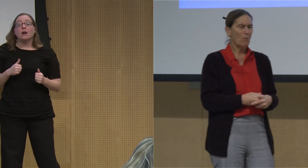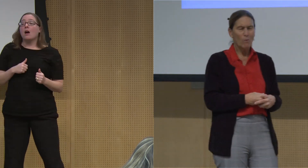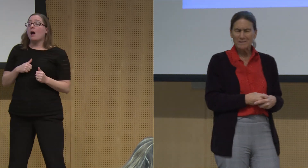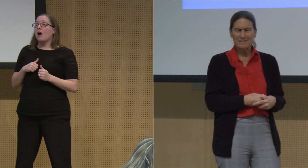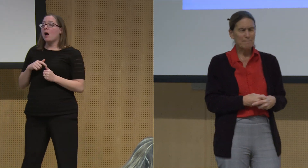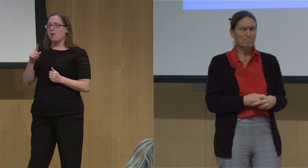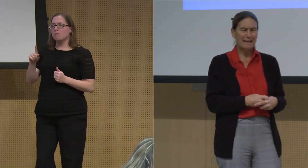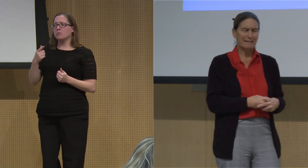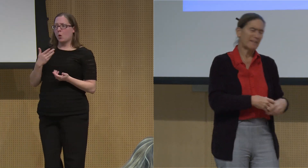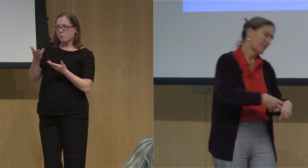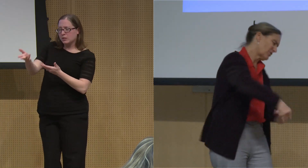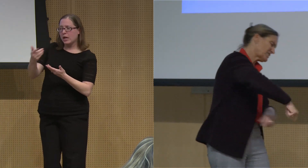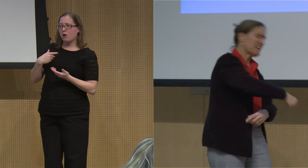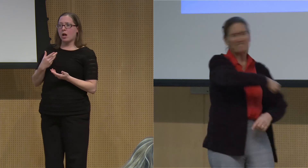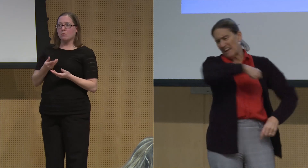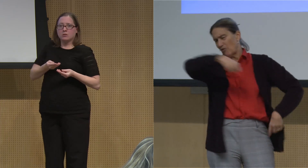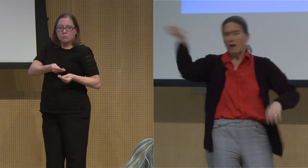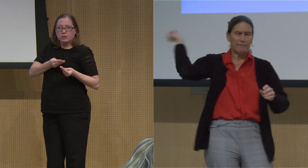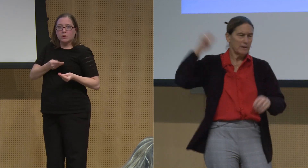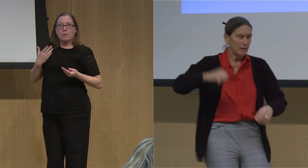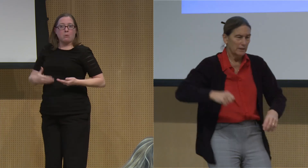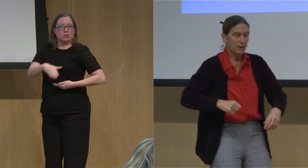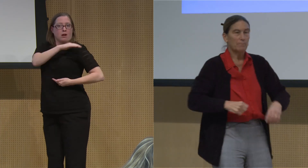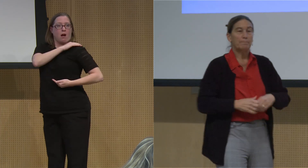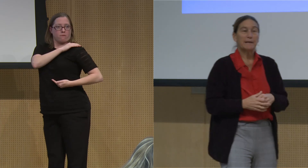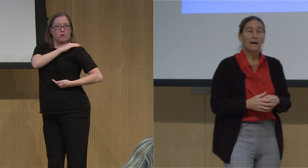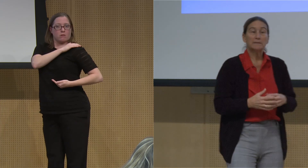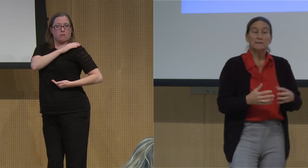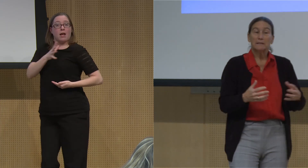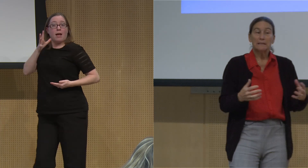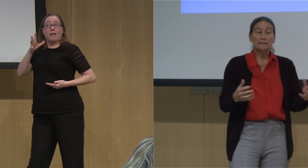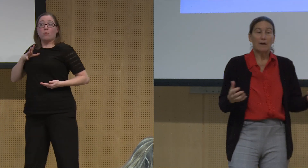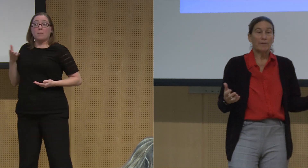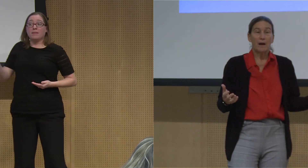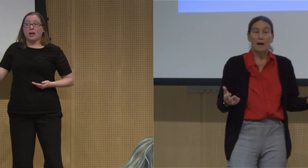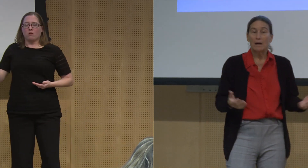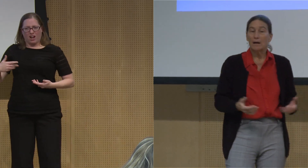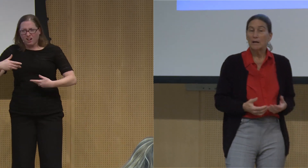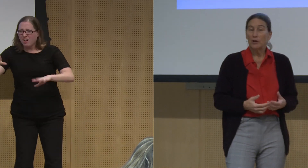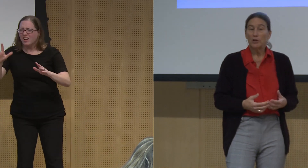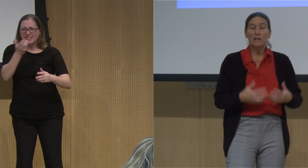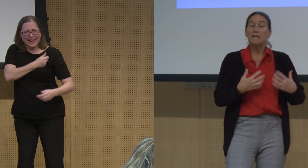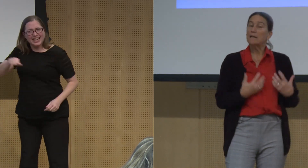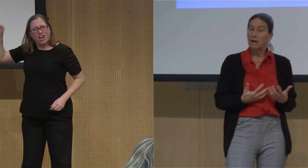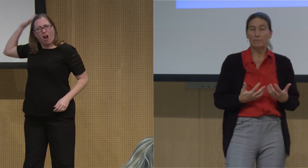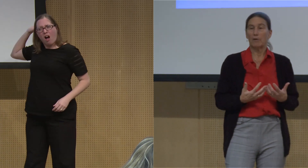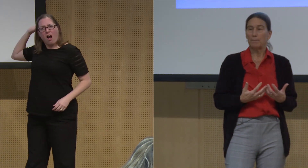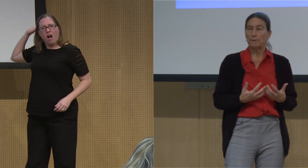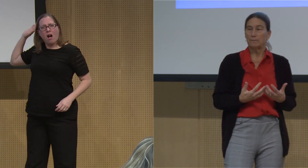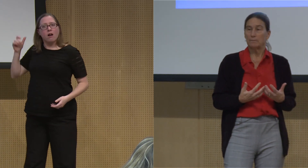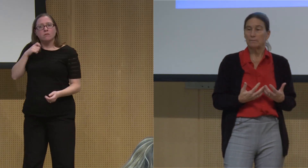"GOING, WHAT'S THAT BLANKET ON THERE? TAKE THAT OFF." YOU KNOW, BECAUSE DOWN THERE, YOU DIDN'T NEED TO COVER UP.